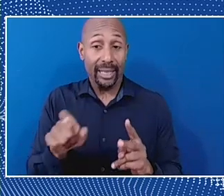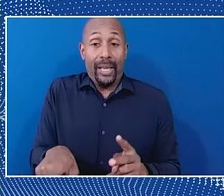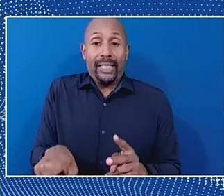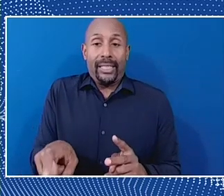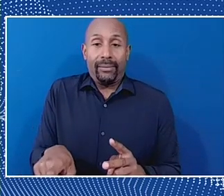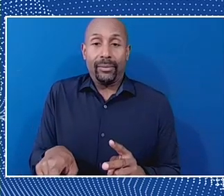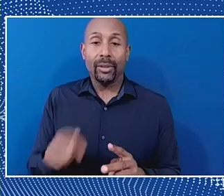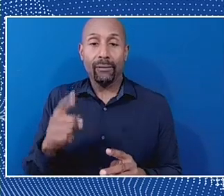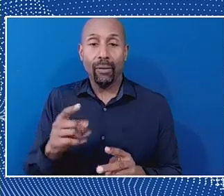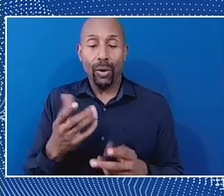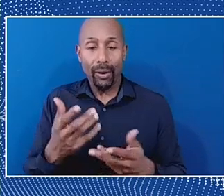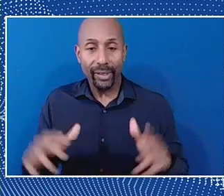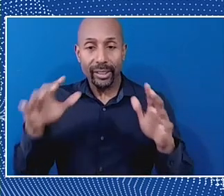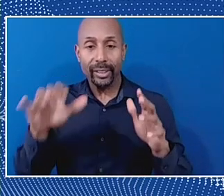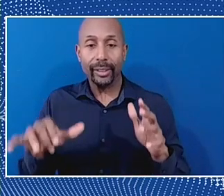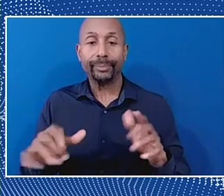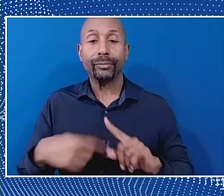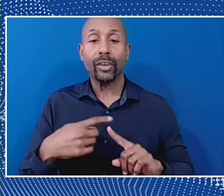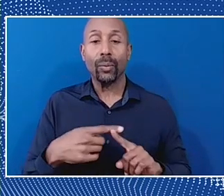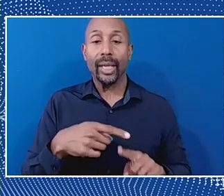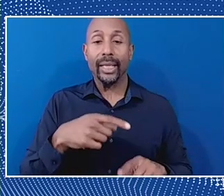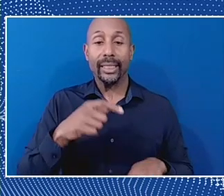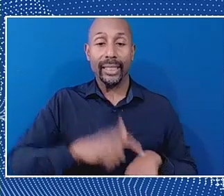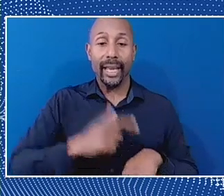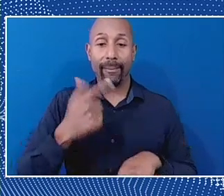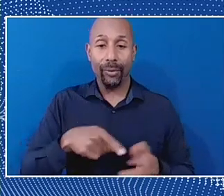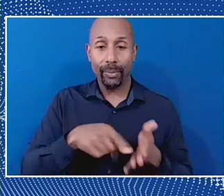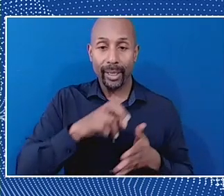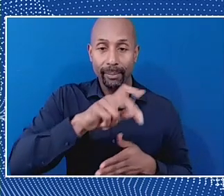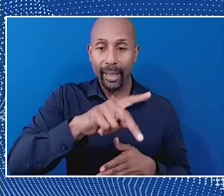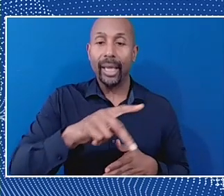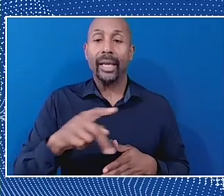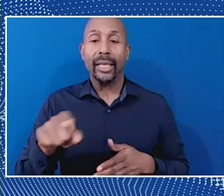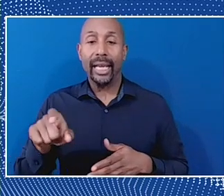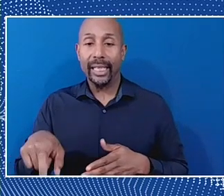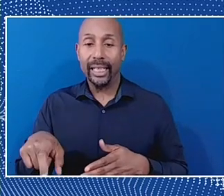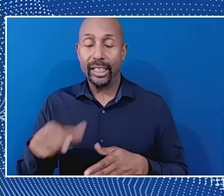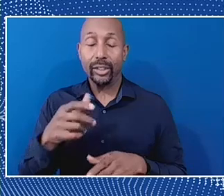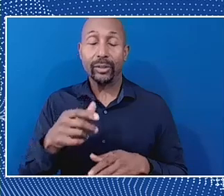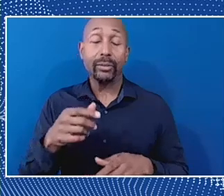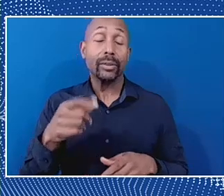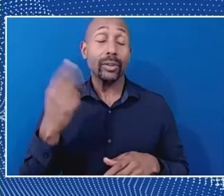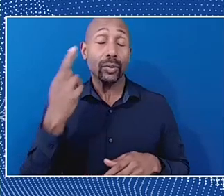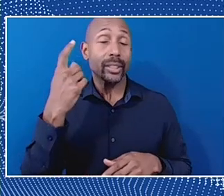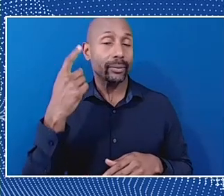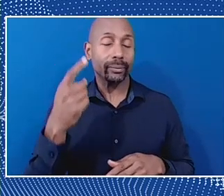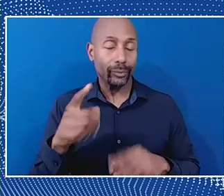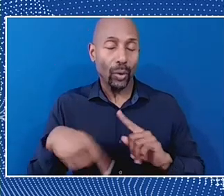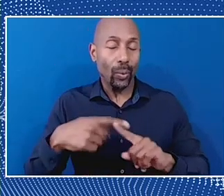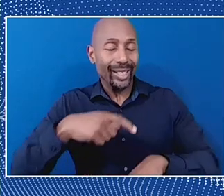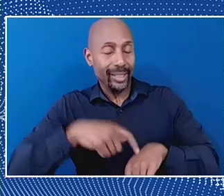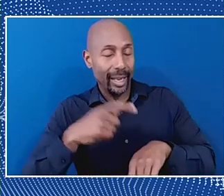my life; secure housing, transportation, and cover basic necessities, something I was struggling to do while in school